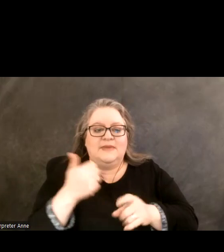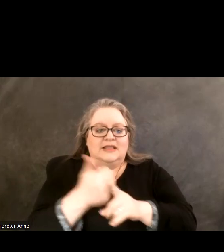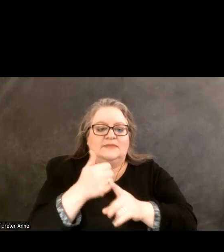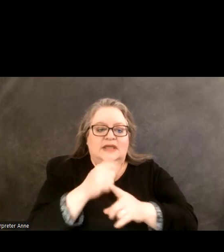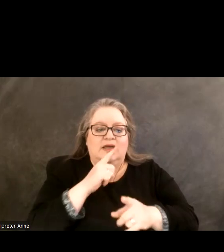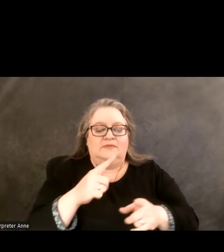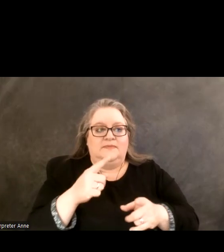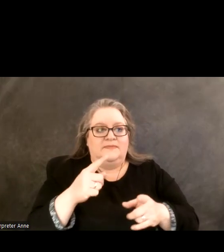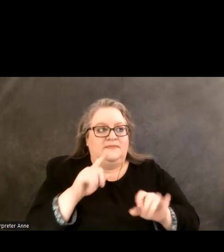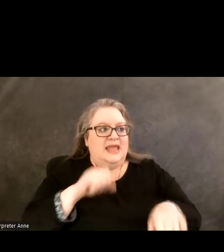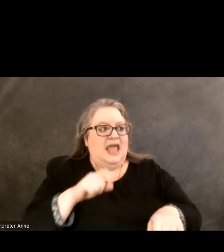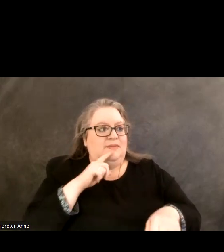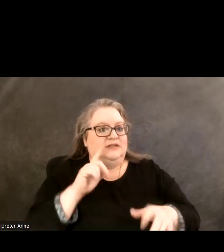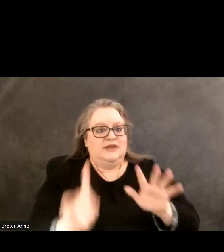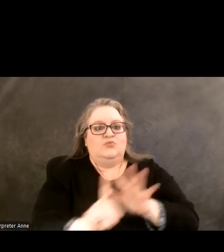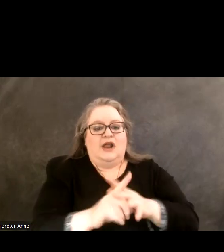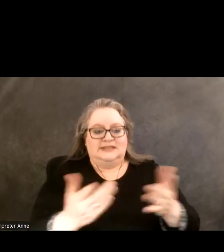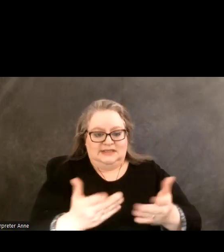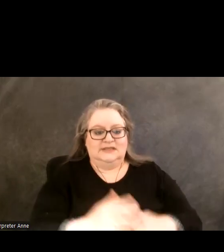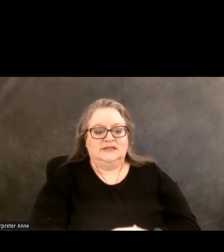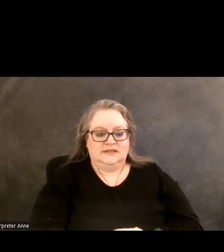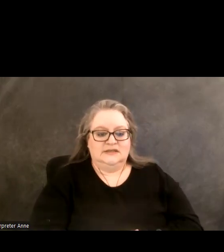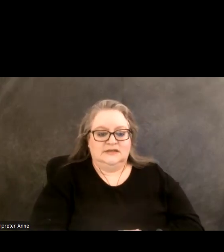present. >> TERRI HUDSON: I mean, one